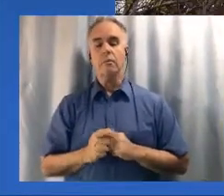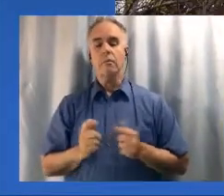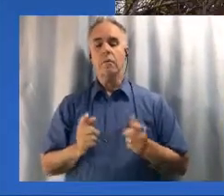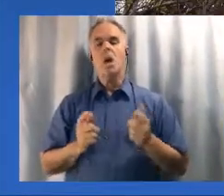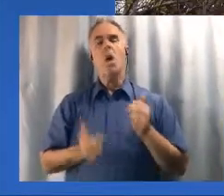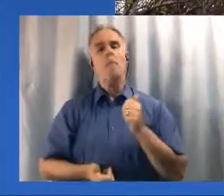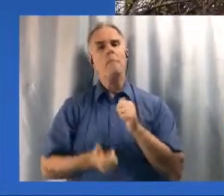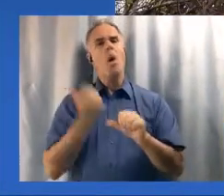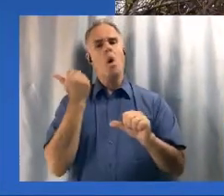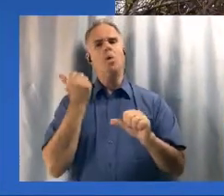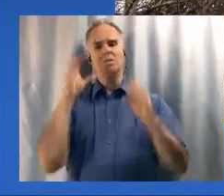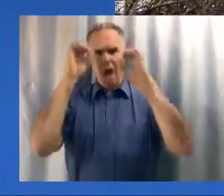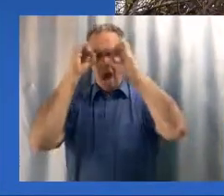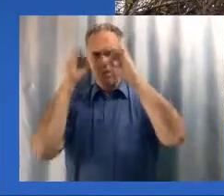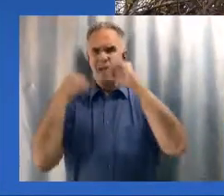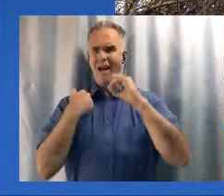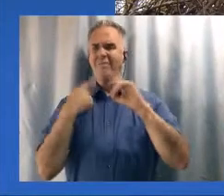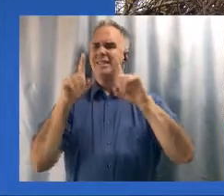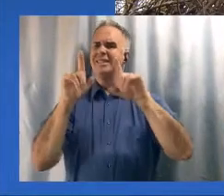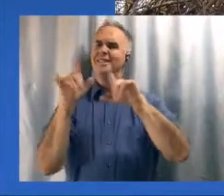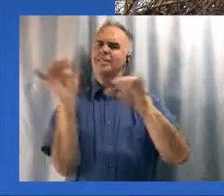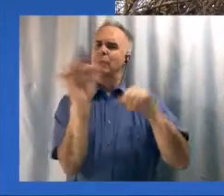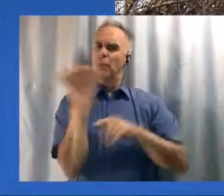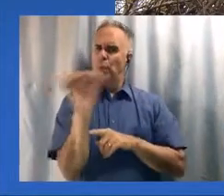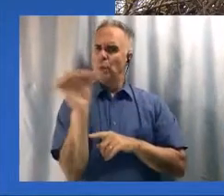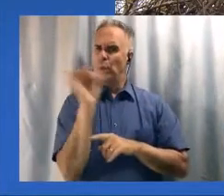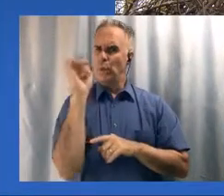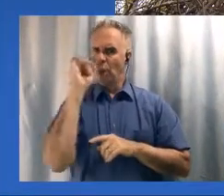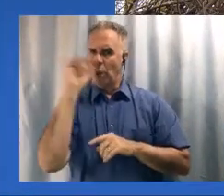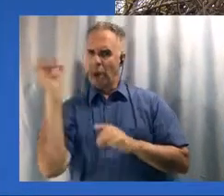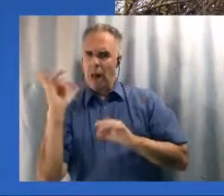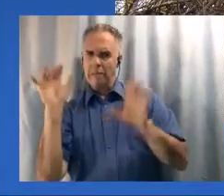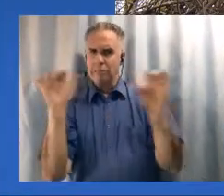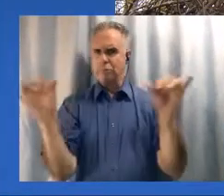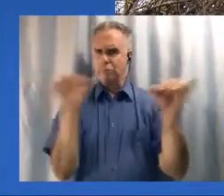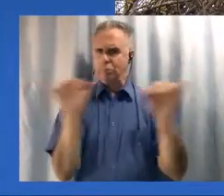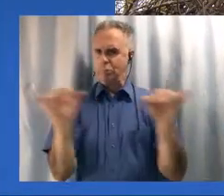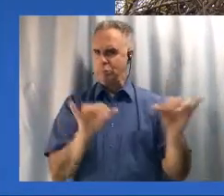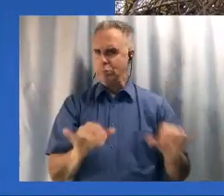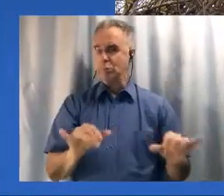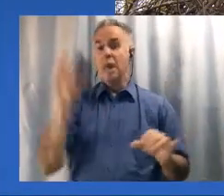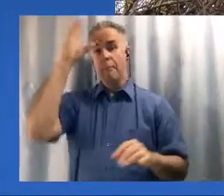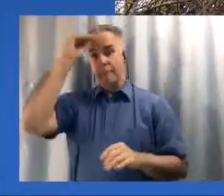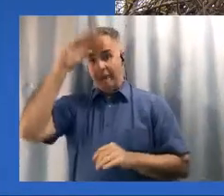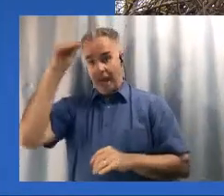Most owls have the same basic characteristics. The male is usually